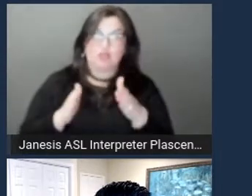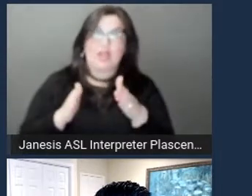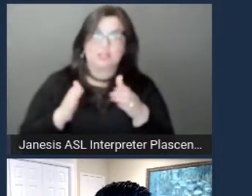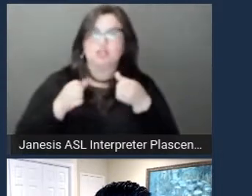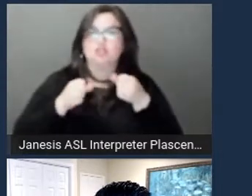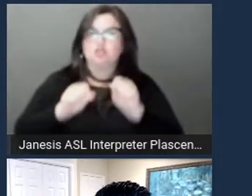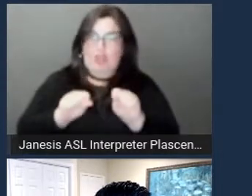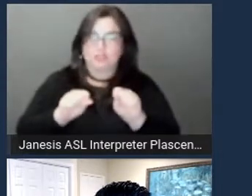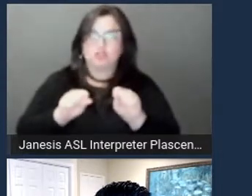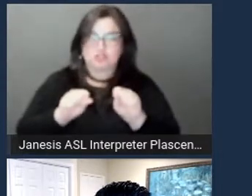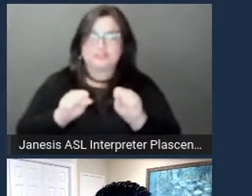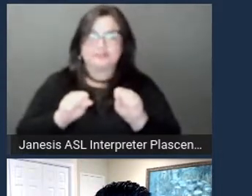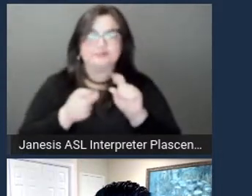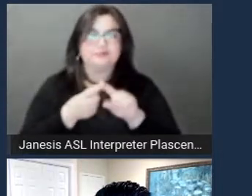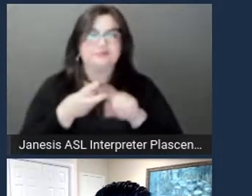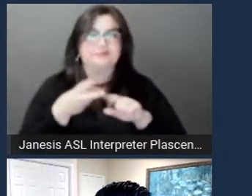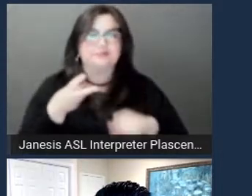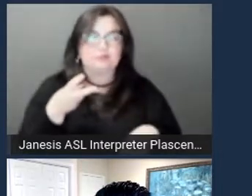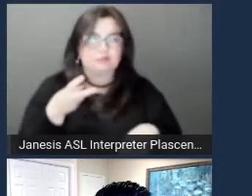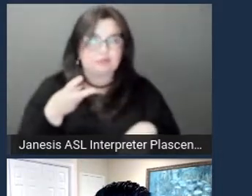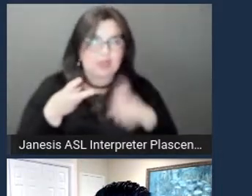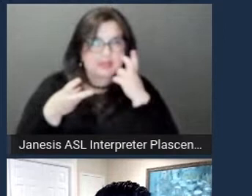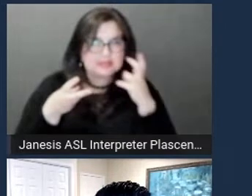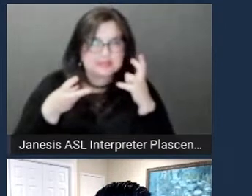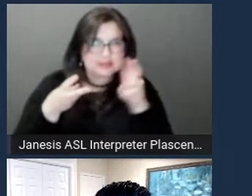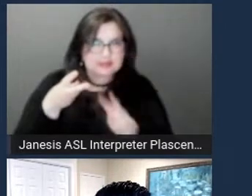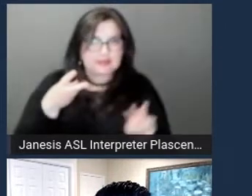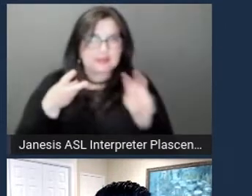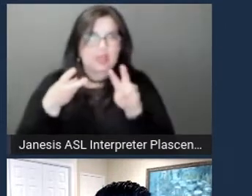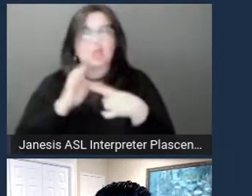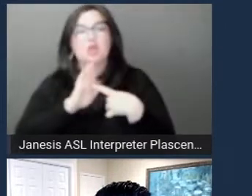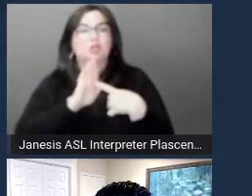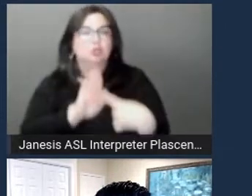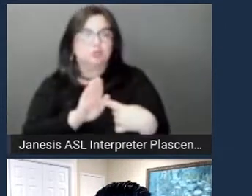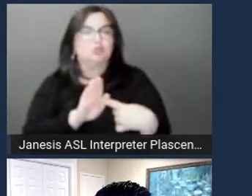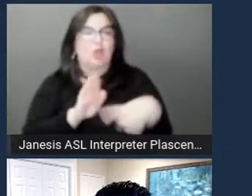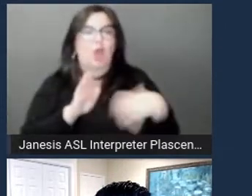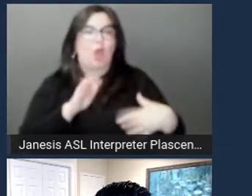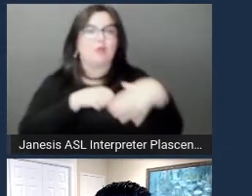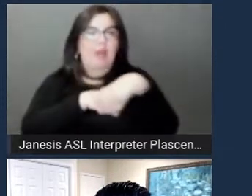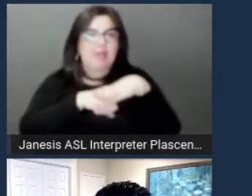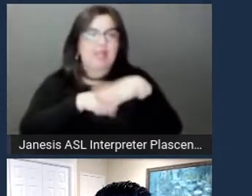And so, it shows all of this high level information at this point.